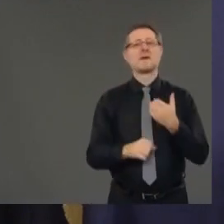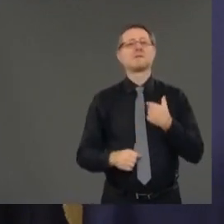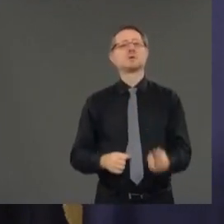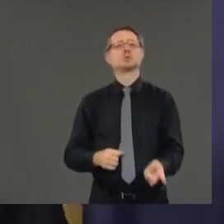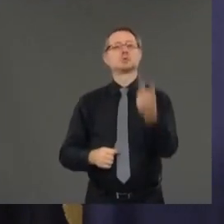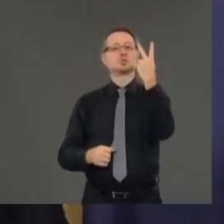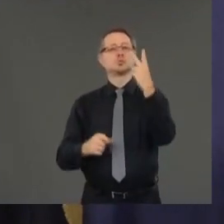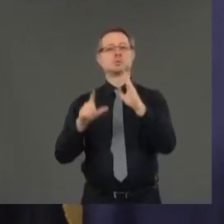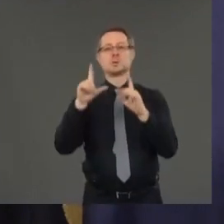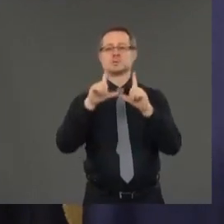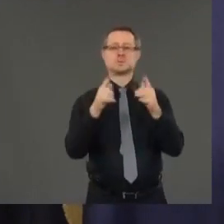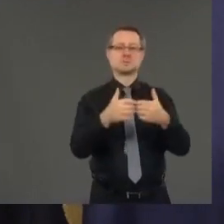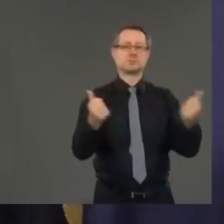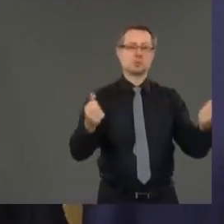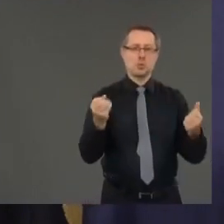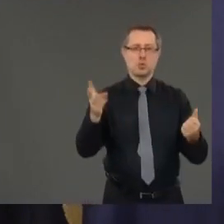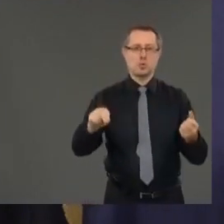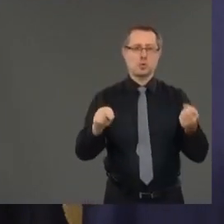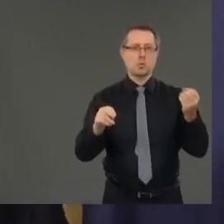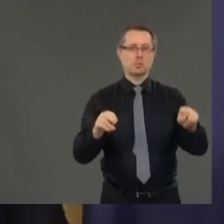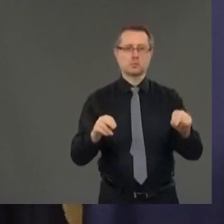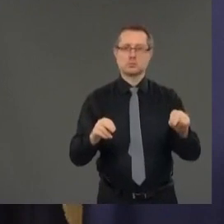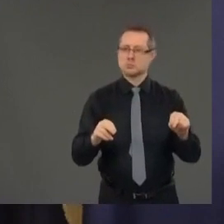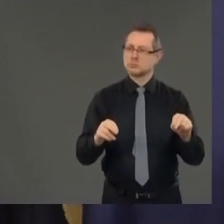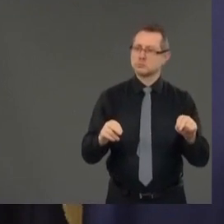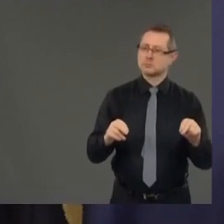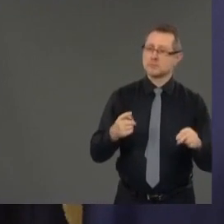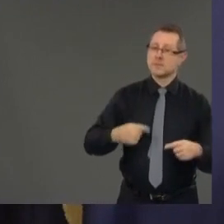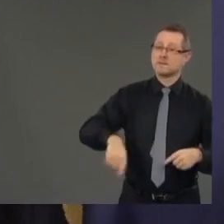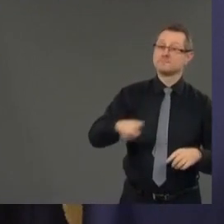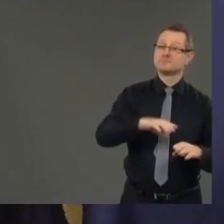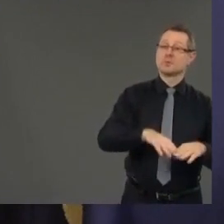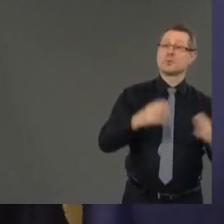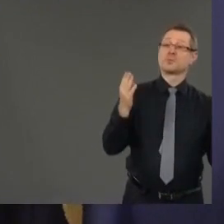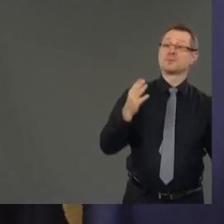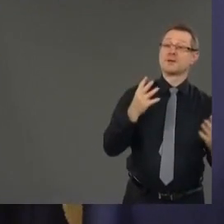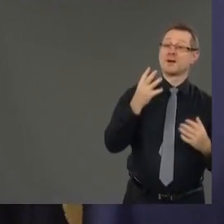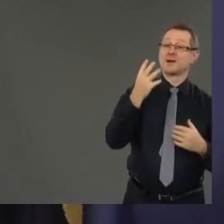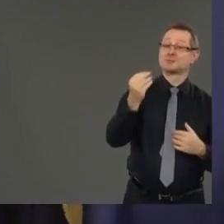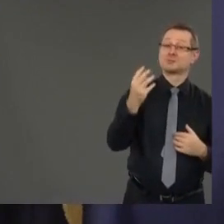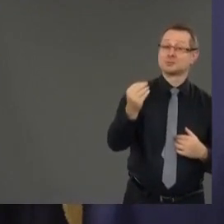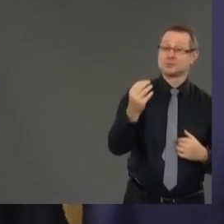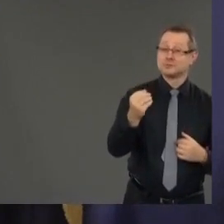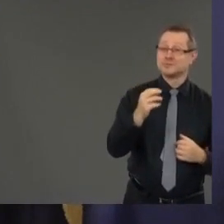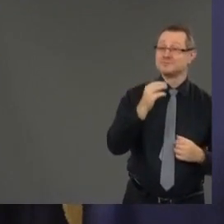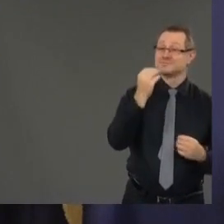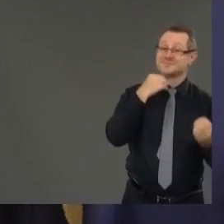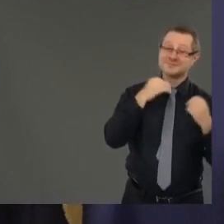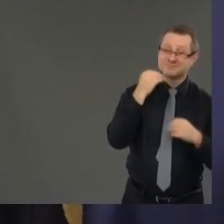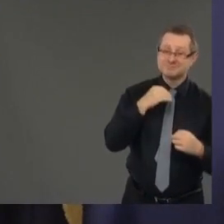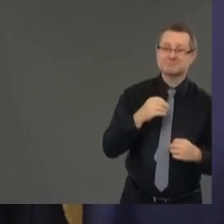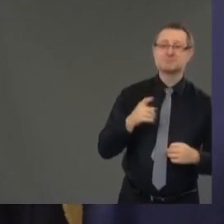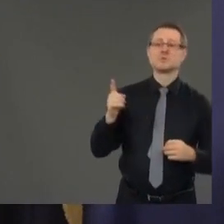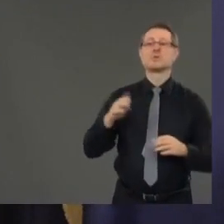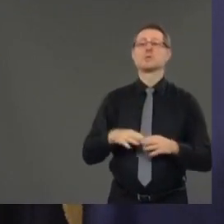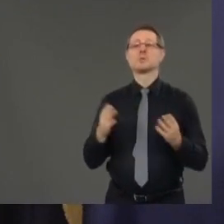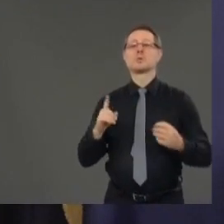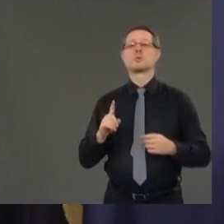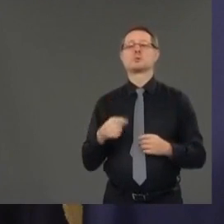LICENSES. ONE FOR A BAR. ONE FOR A RESTAURANT. WHEN THEY OPENED OUTDOOR DINING,